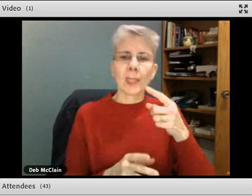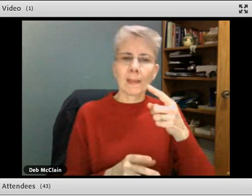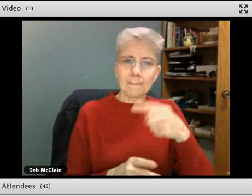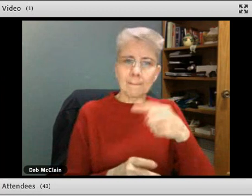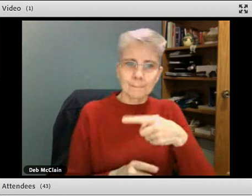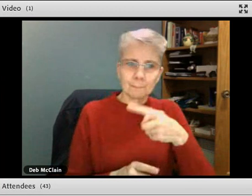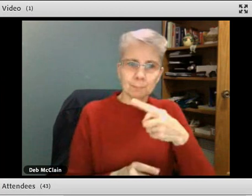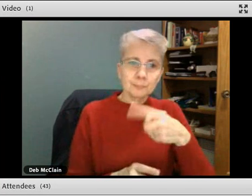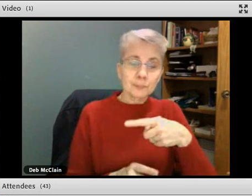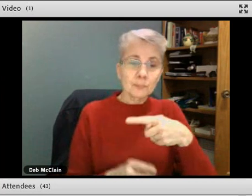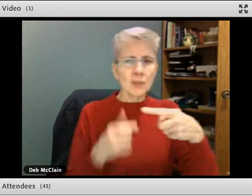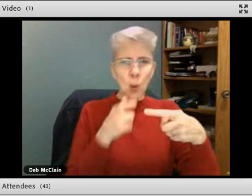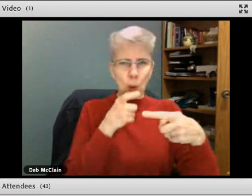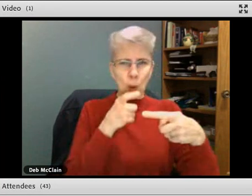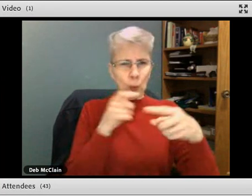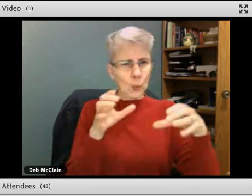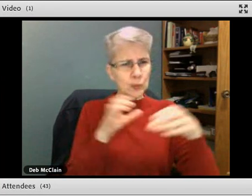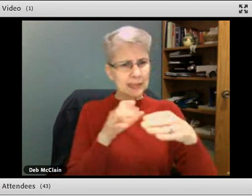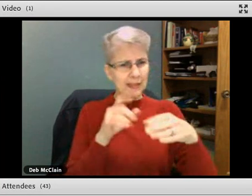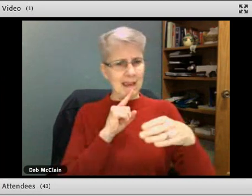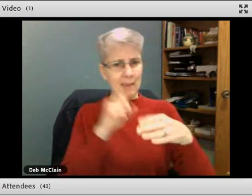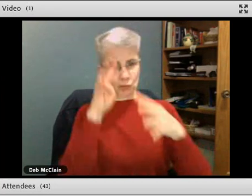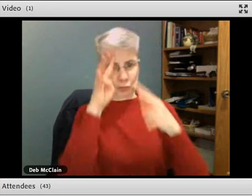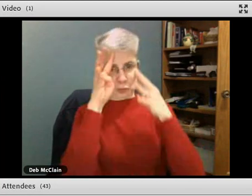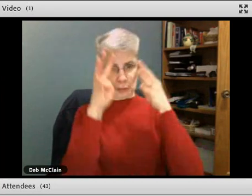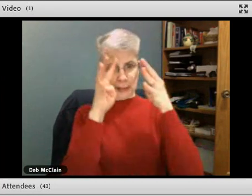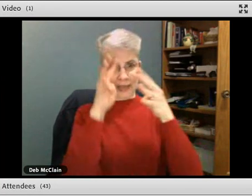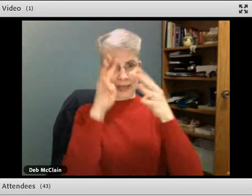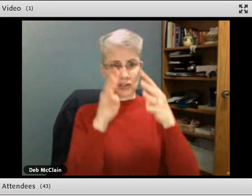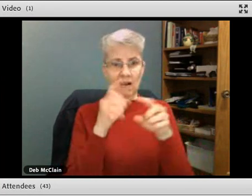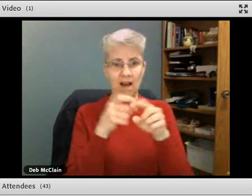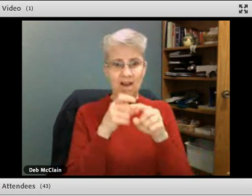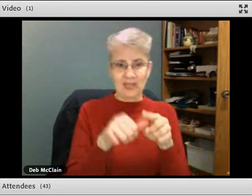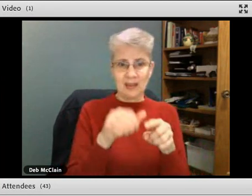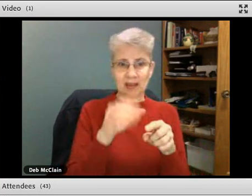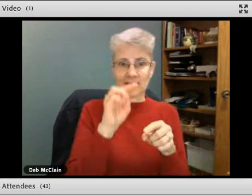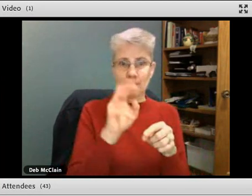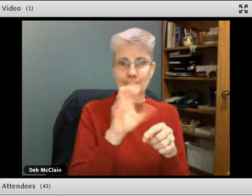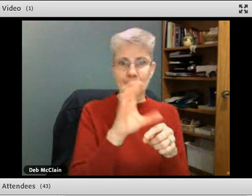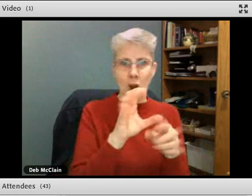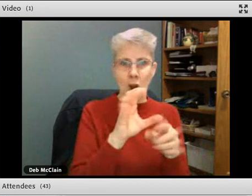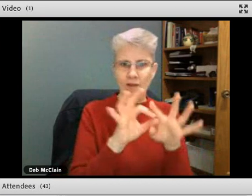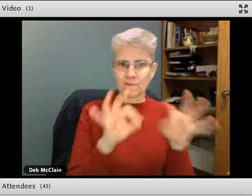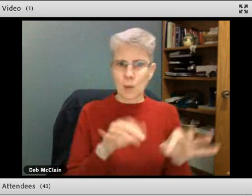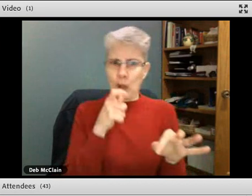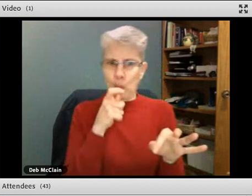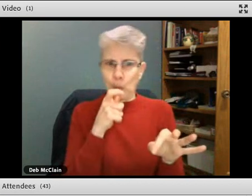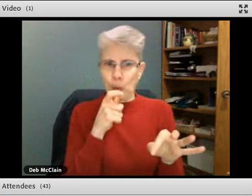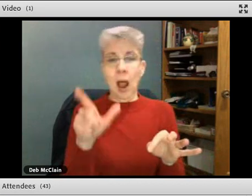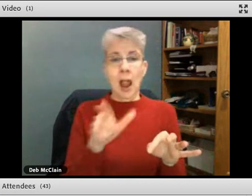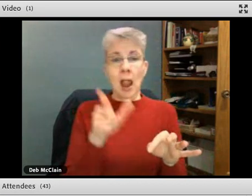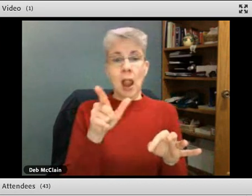So who did the actual creation of this MARC format? The Library of Congress hired someone to do it,